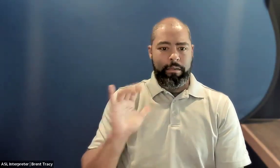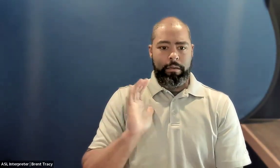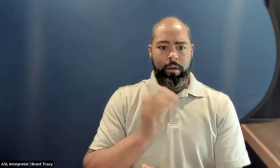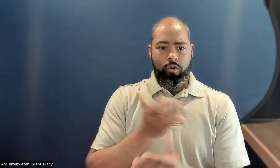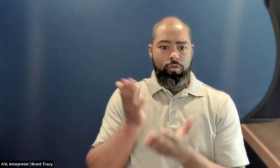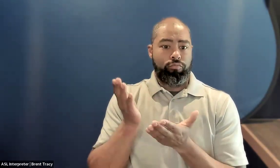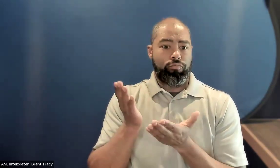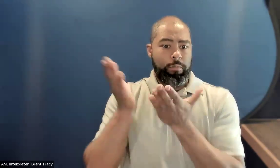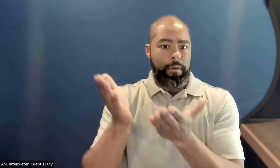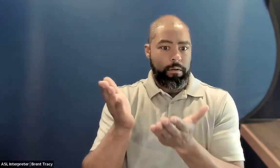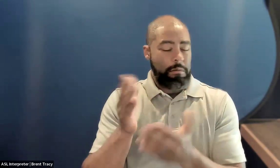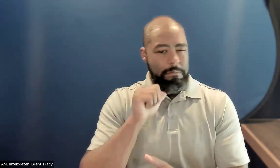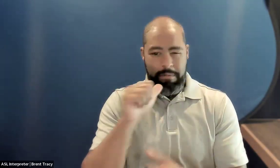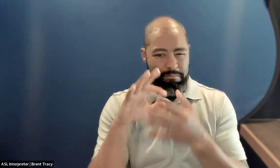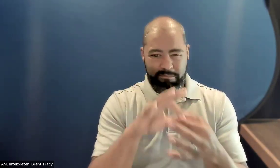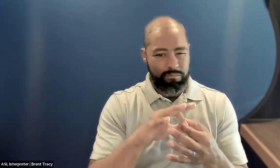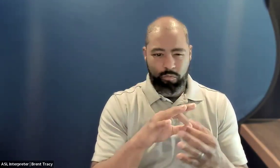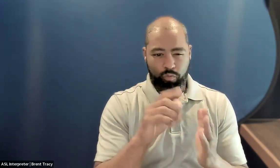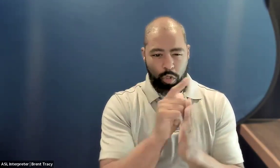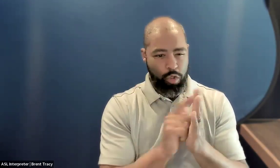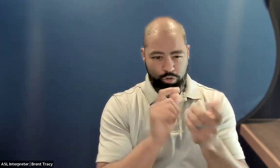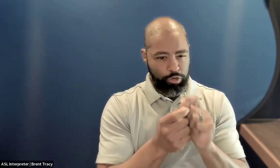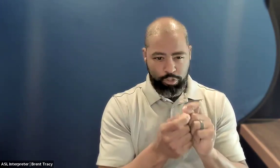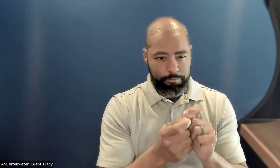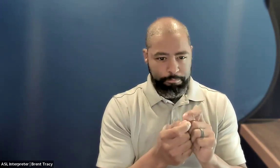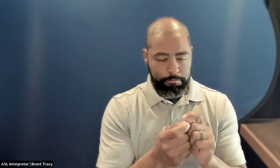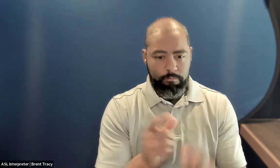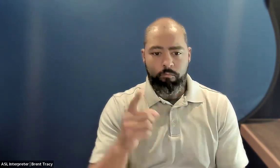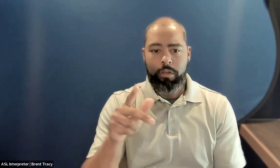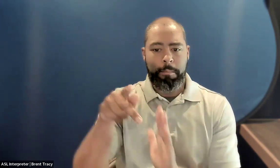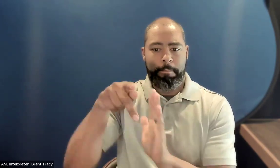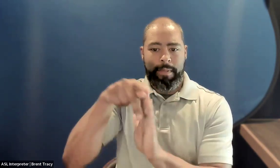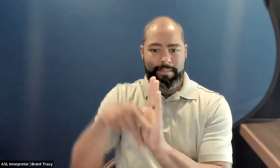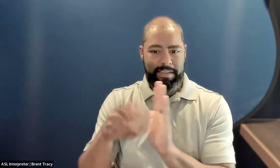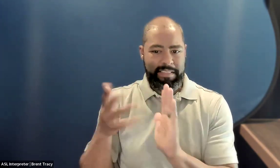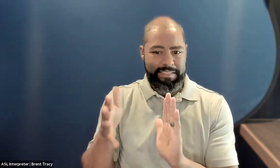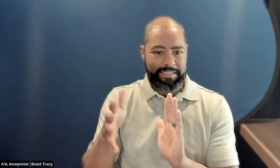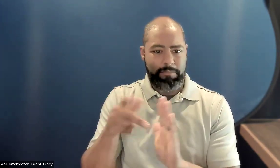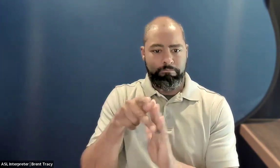But at this time, we are moving forward only with the policy change for now. Next slide.